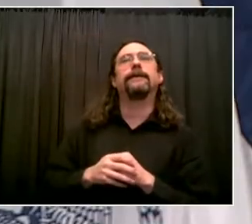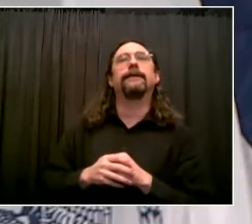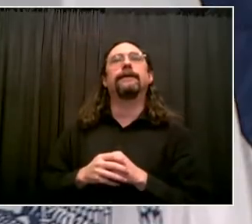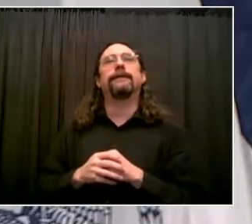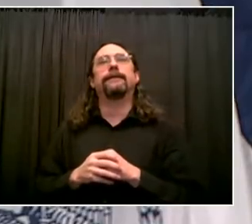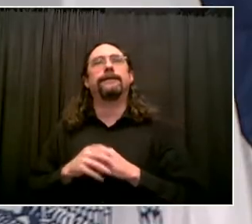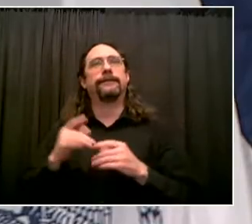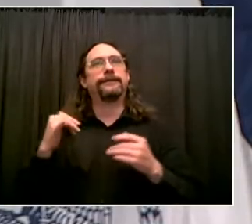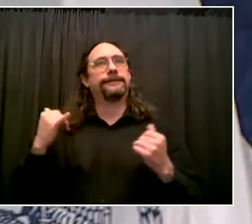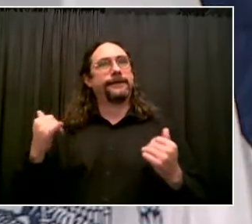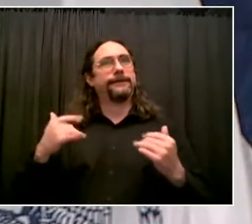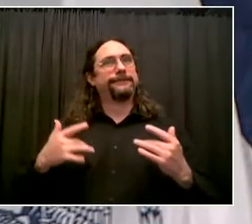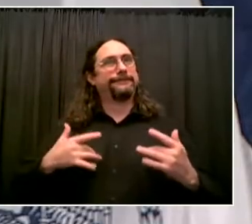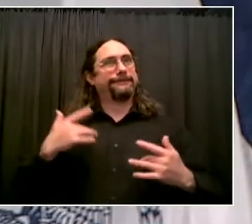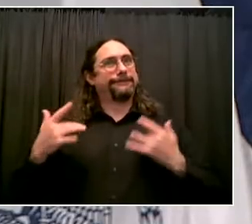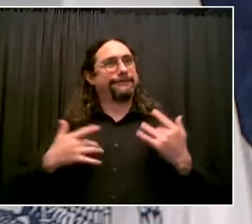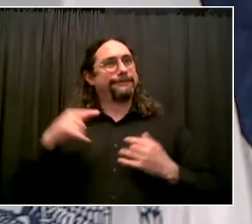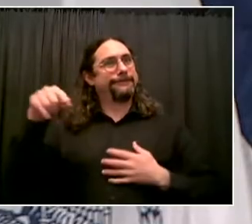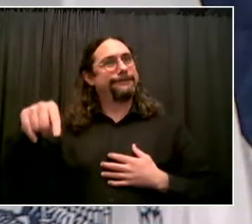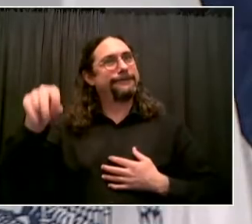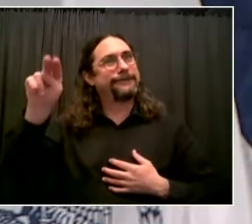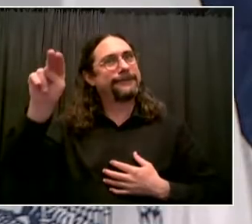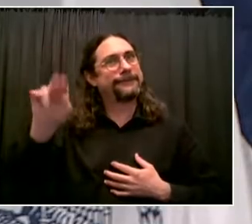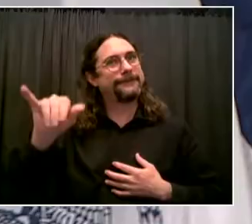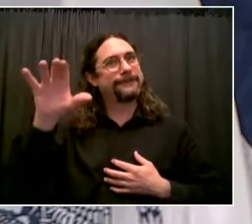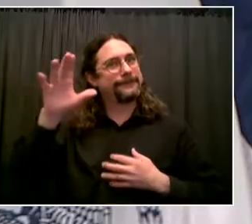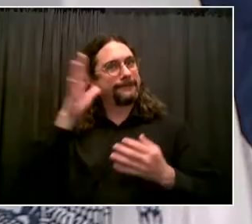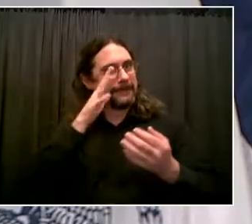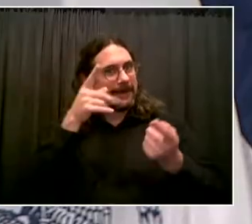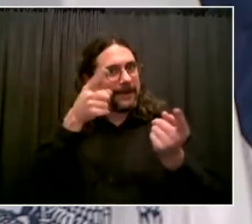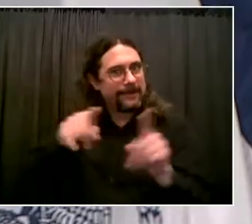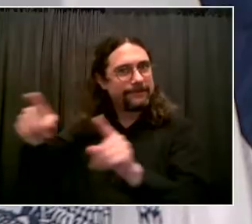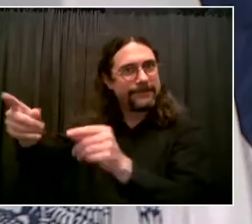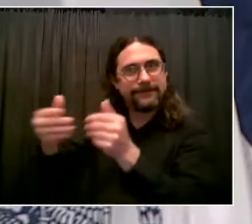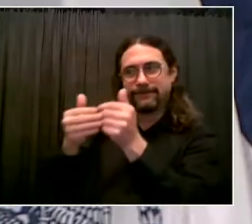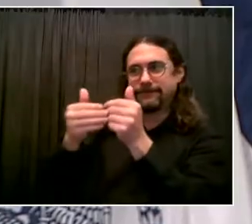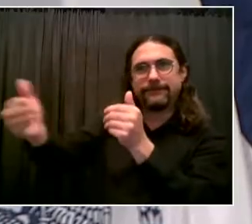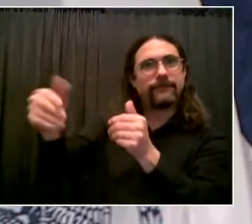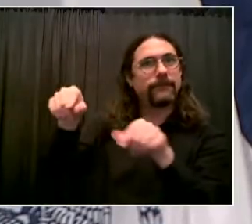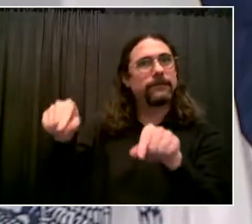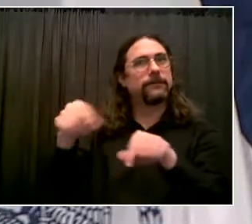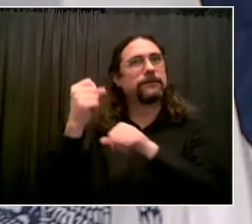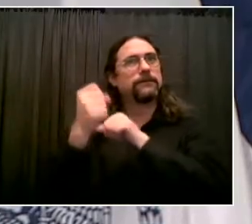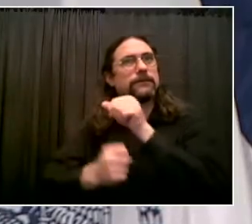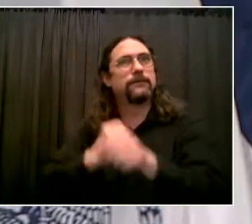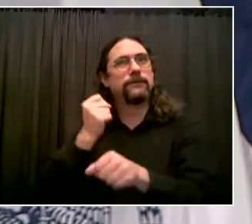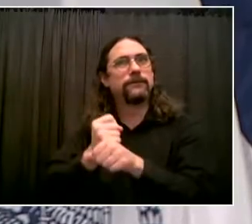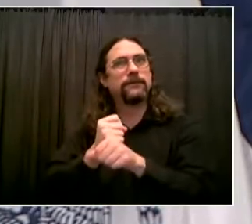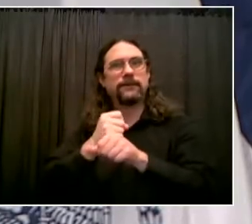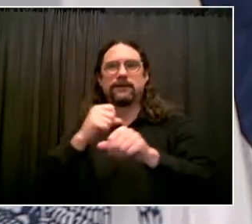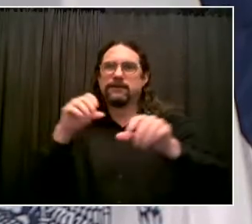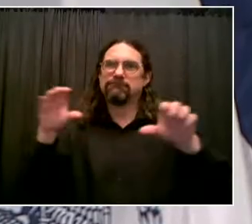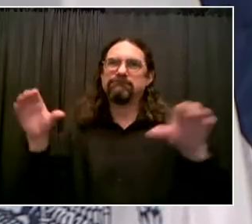THERE. I'M EXCITED, ATWH WERE GOING TO BE ABLE TO DO